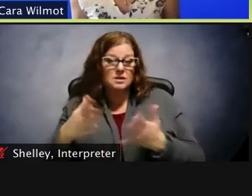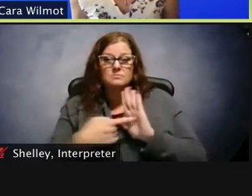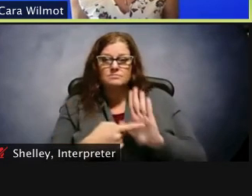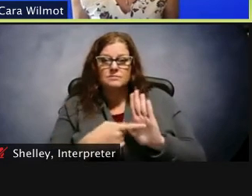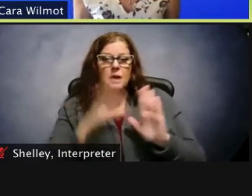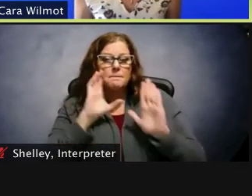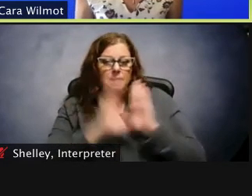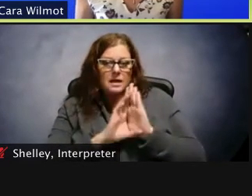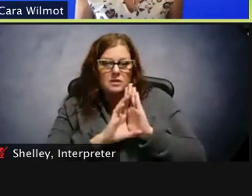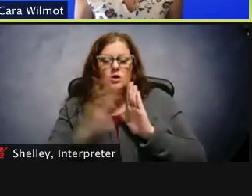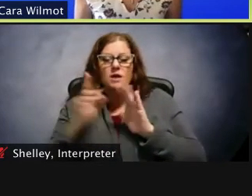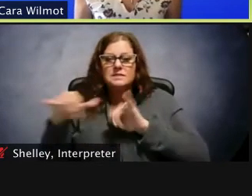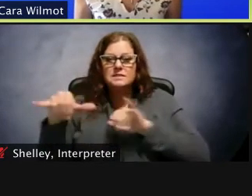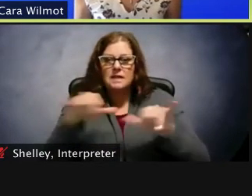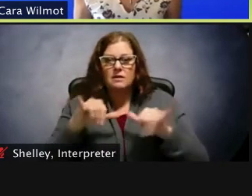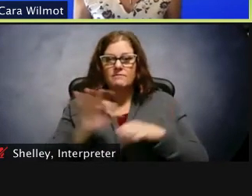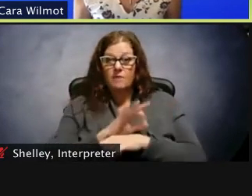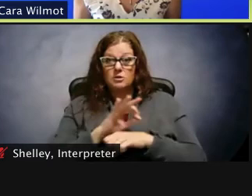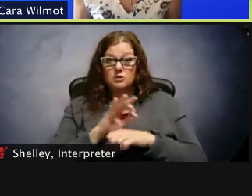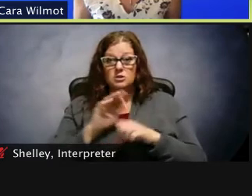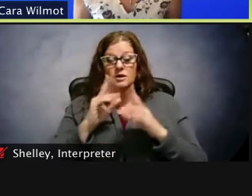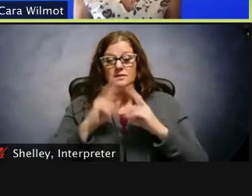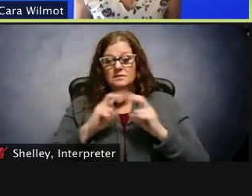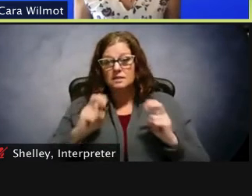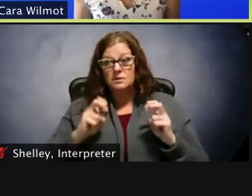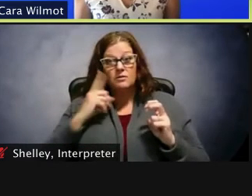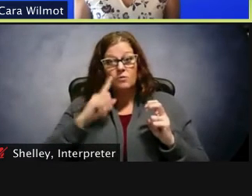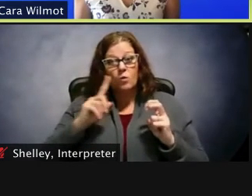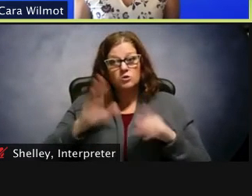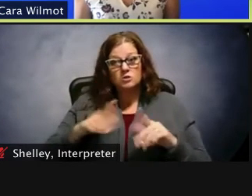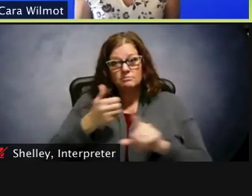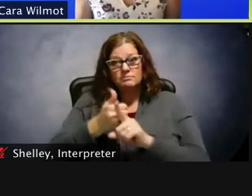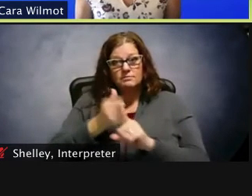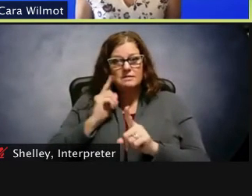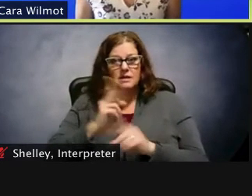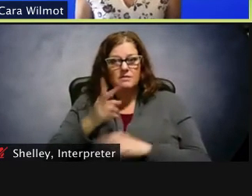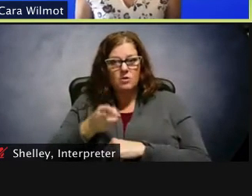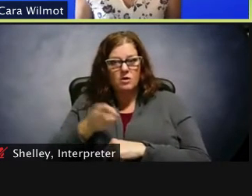and functional assessments for children who are deaf and hard of hearing. It is not an assessment